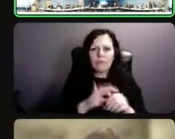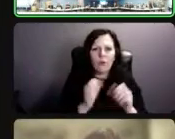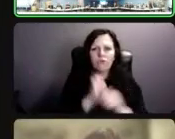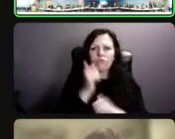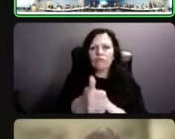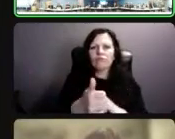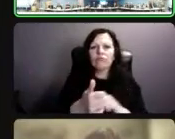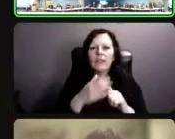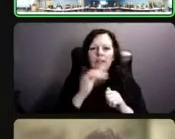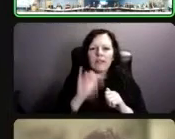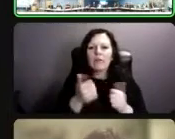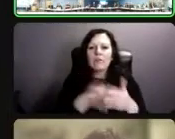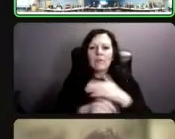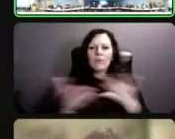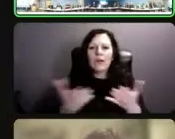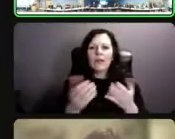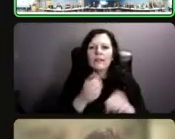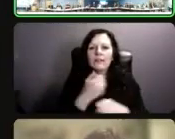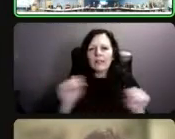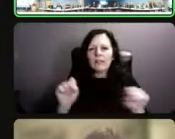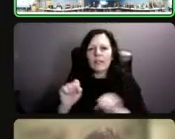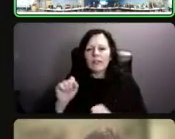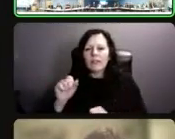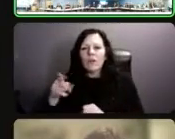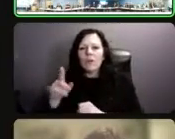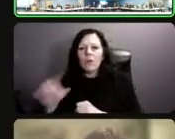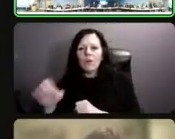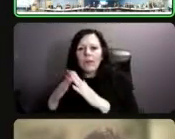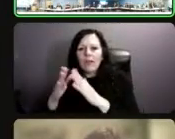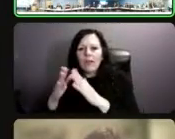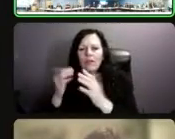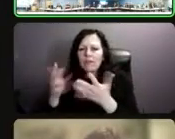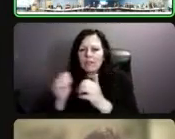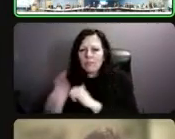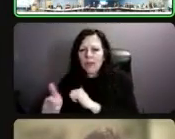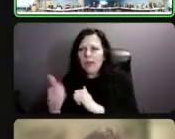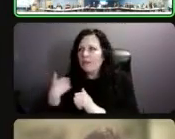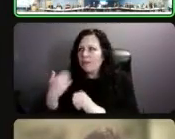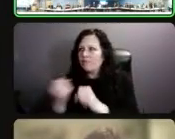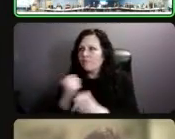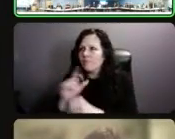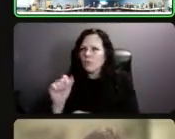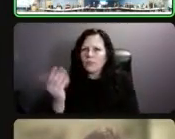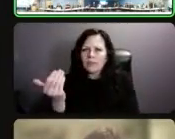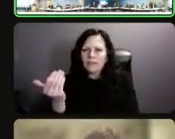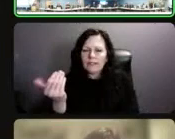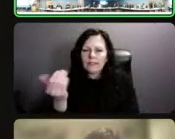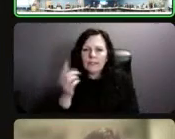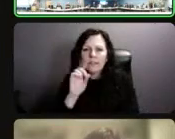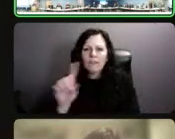PUBLIC SAFETY LEVY BY AN OVERWHELMING MARGIN.